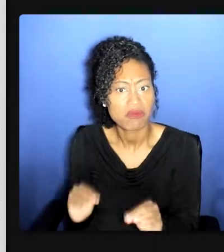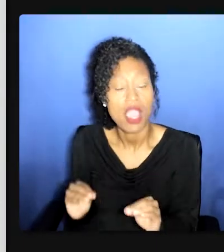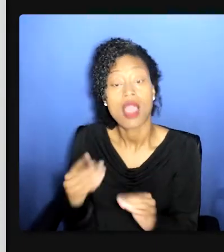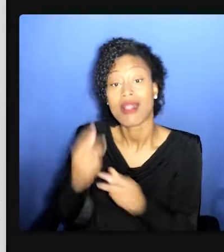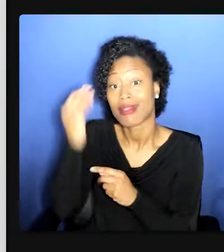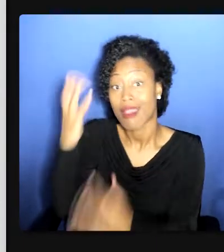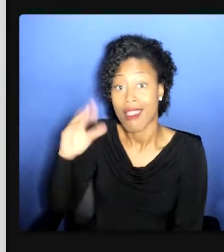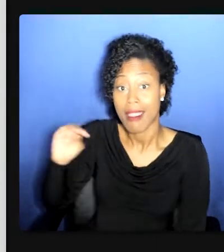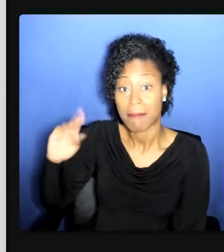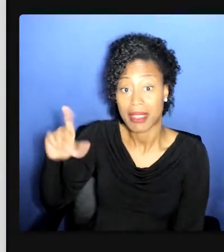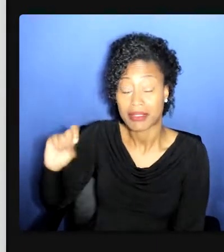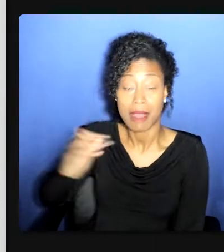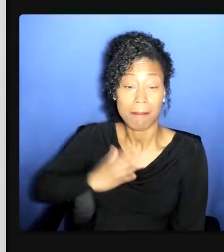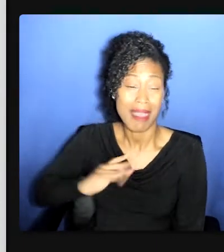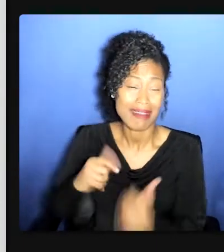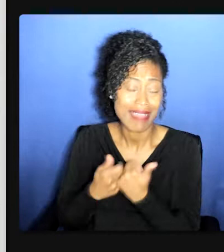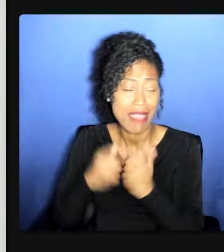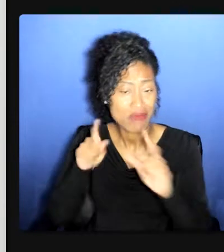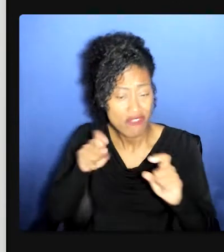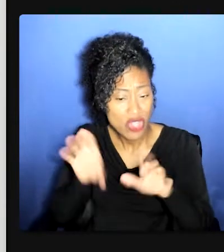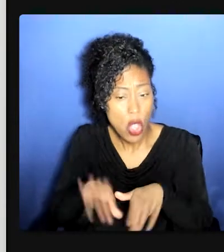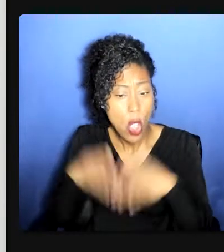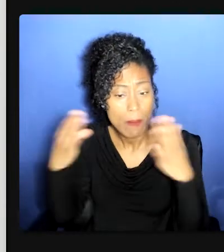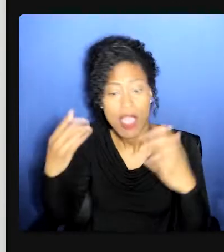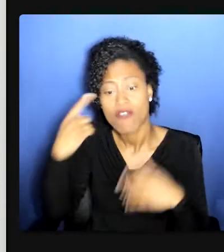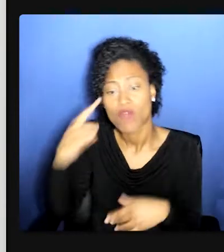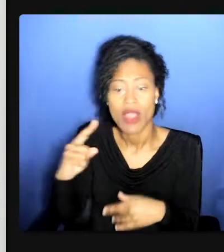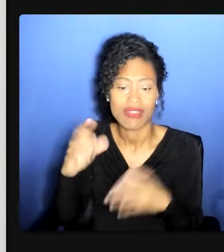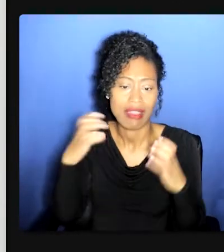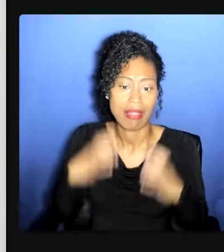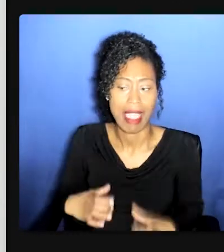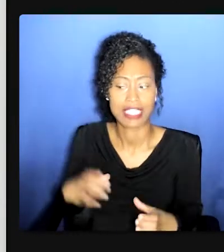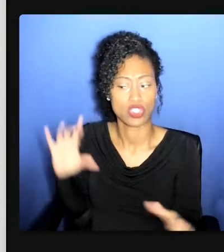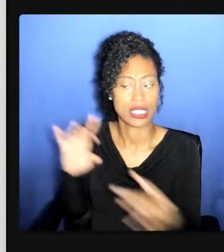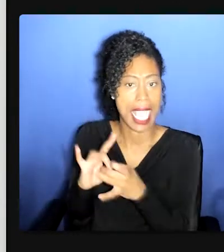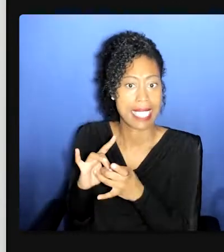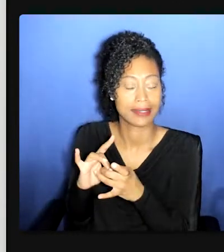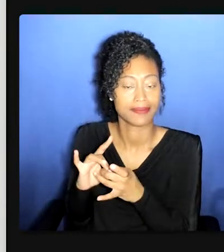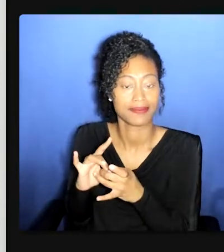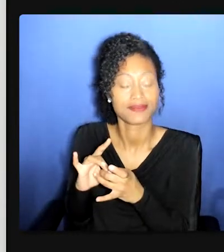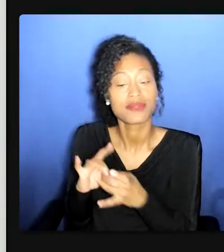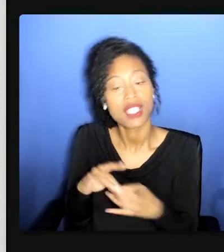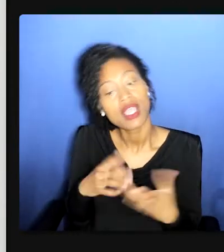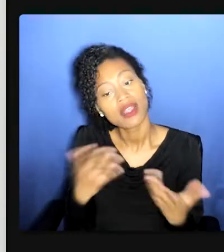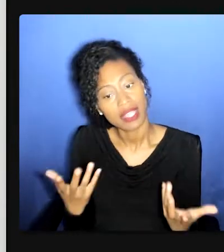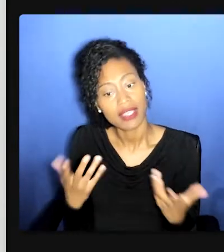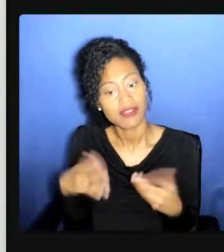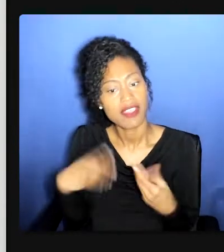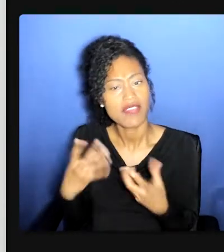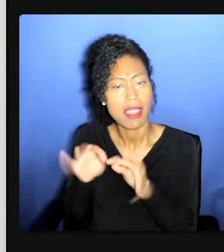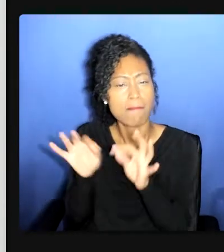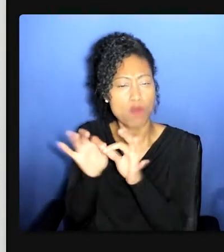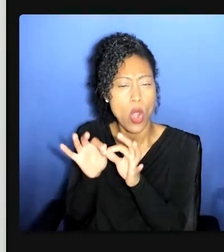"My game server needs to open up some ports the client can connect to." Here's the port information."